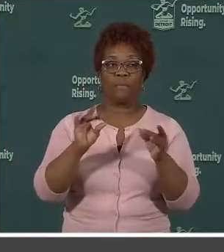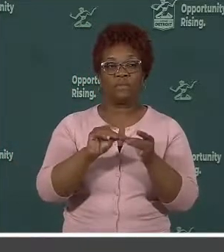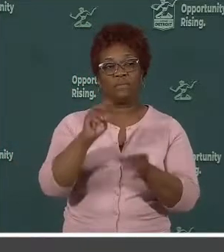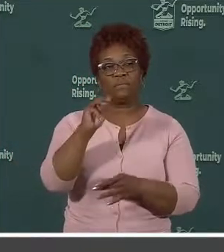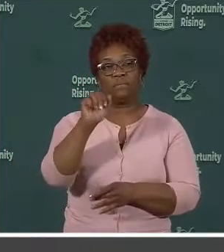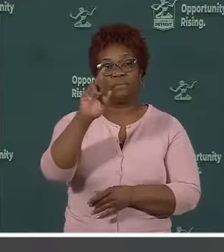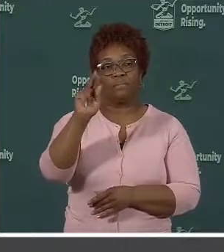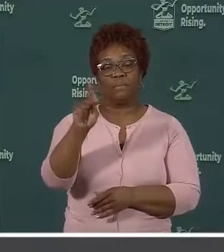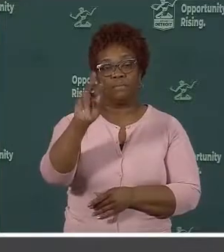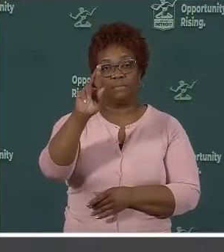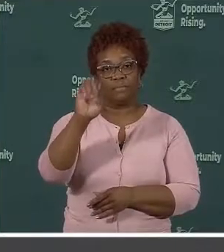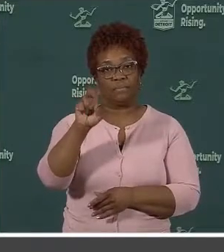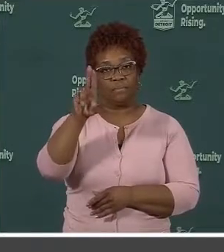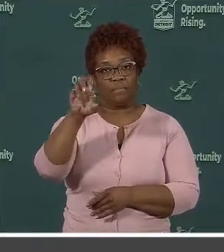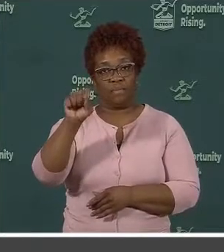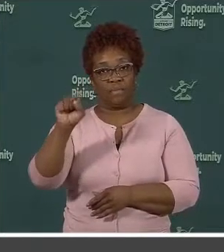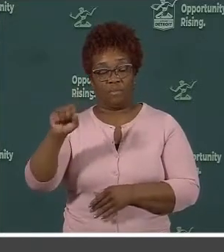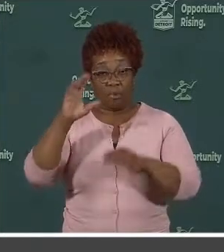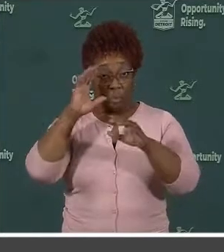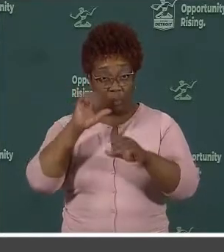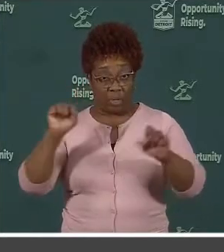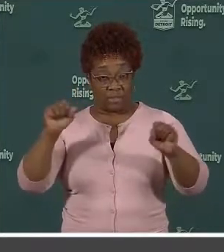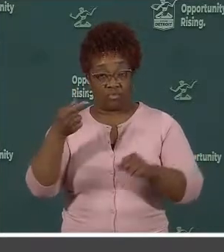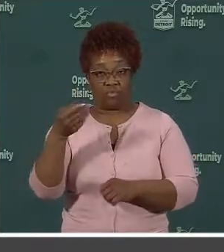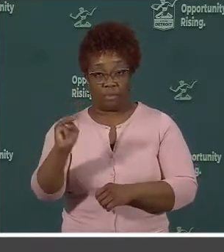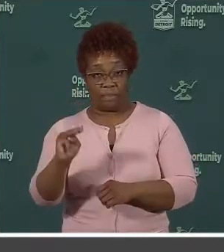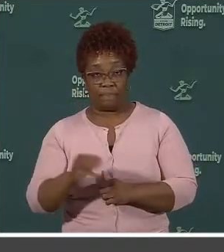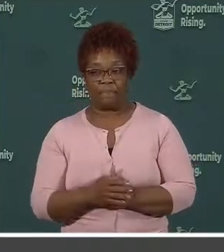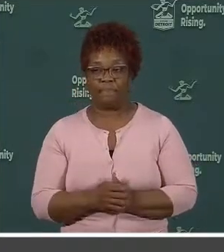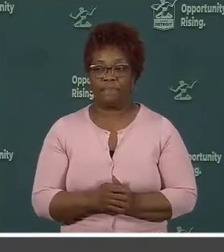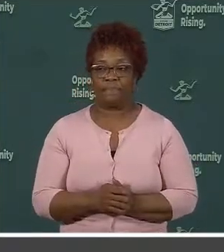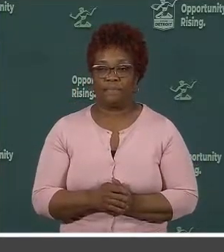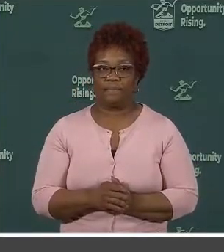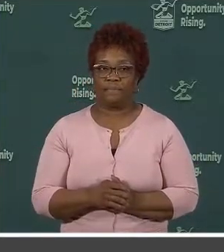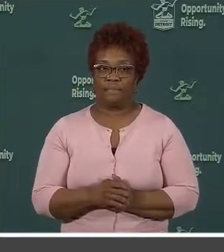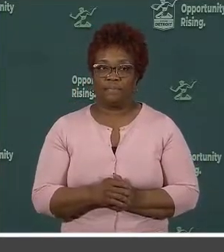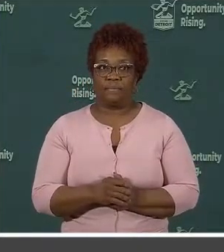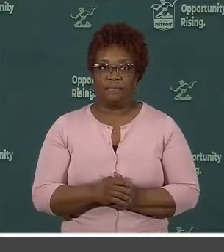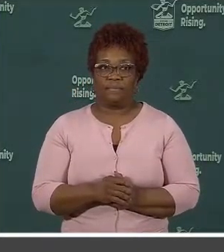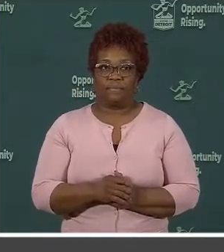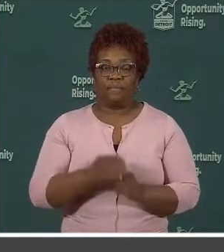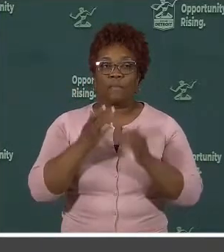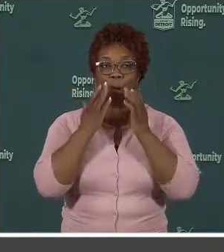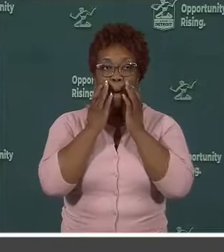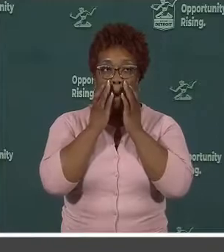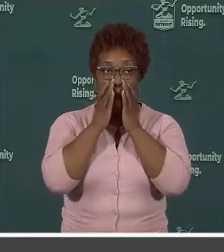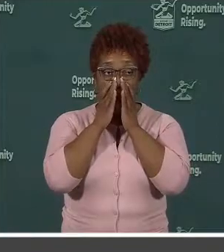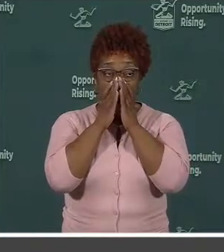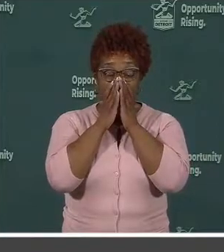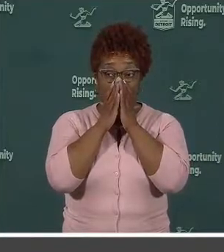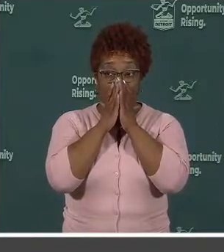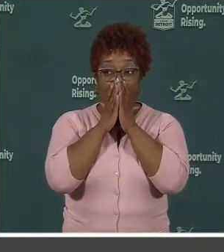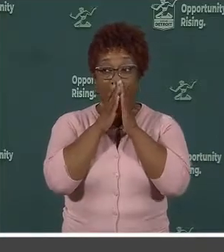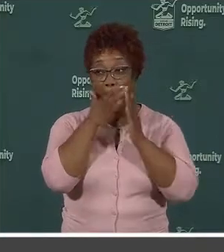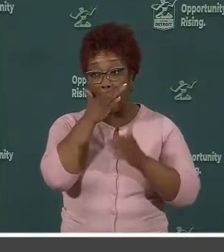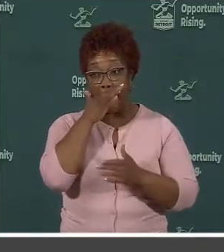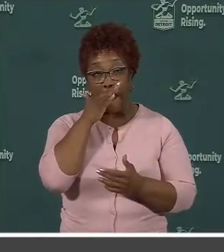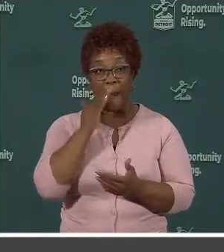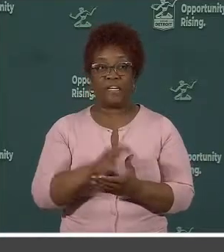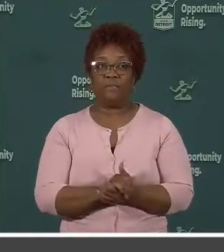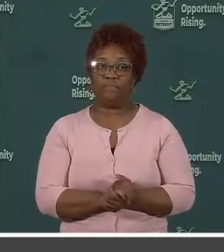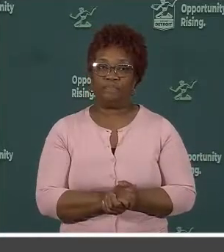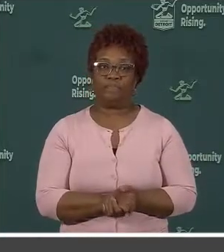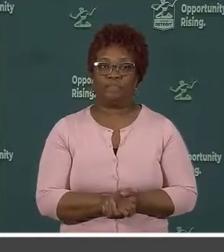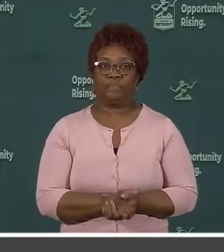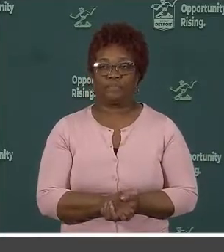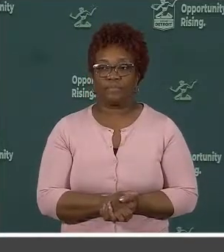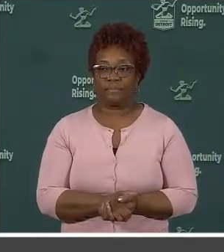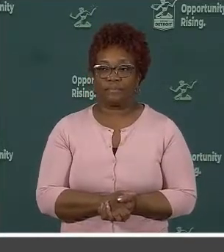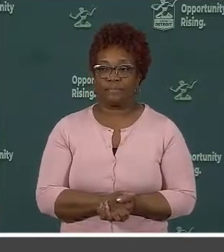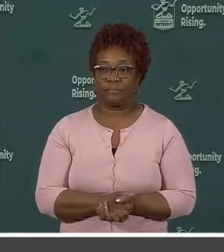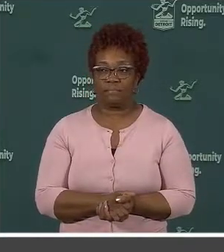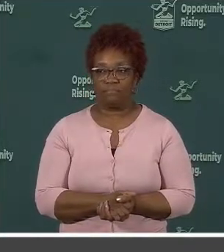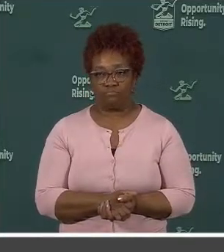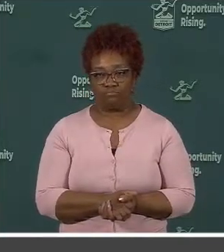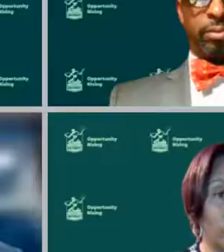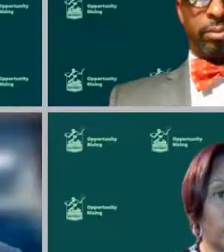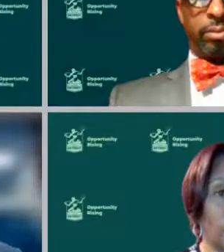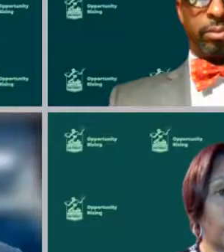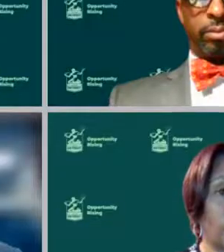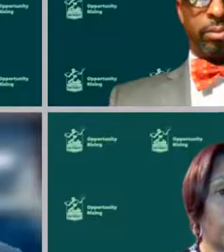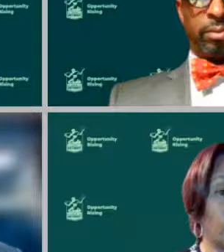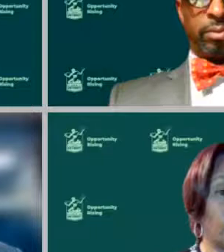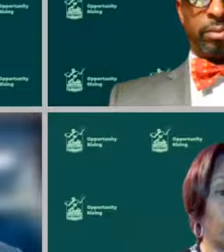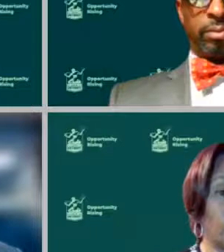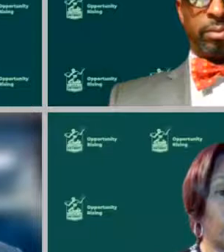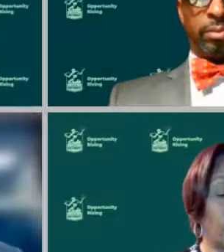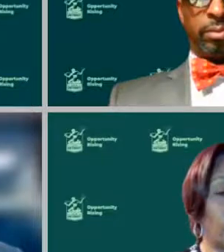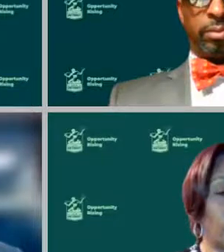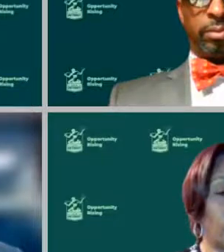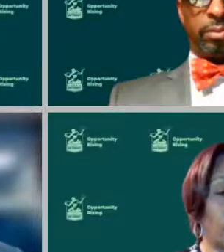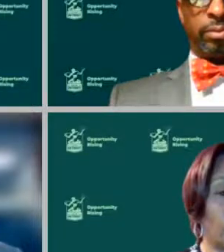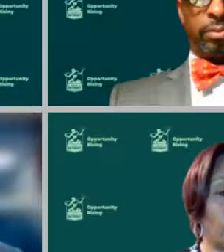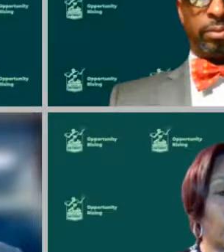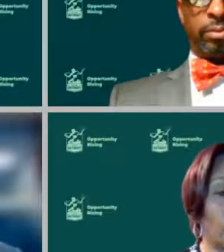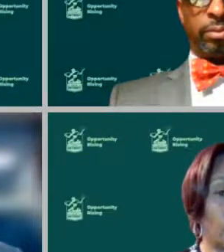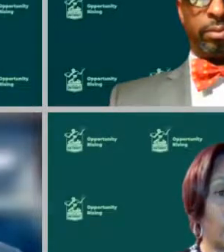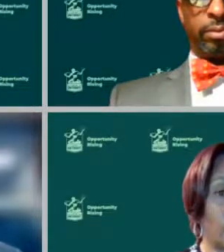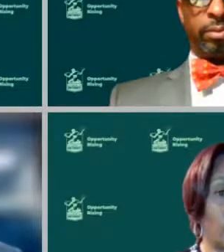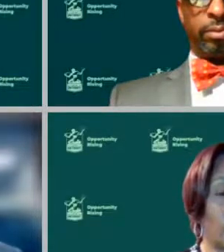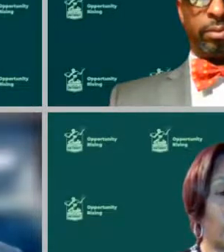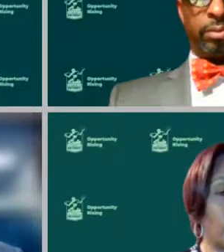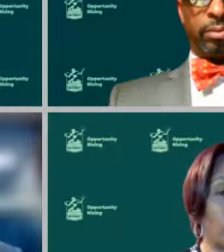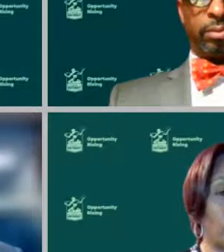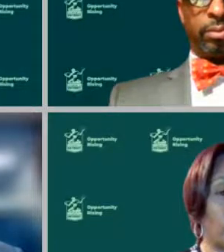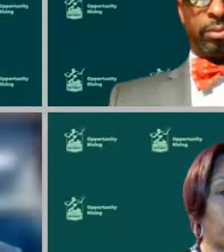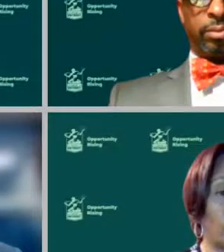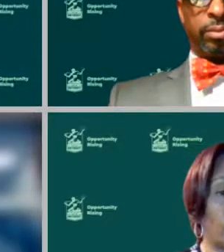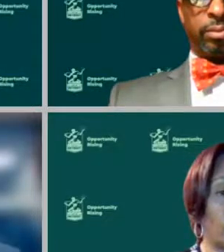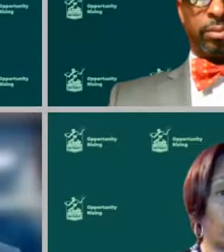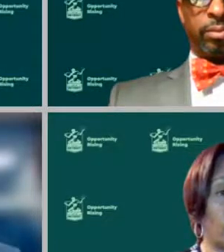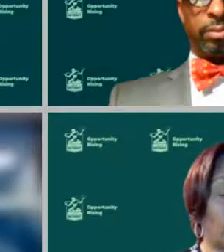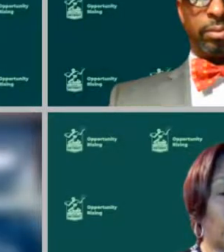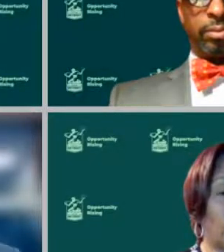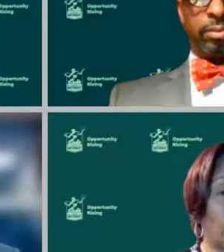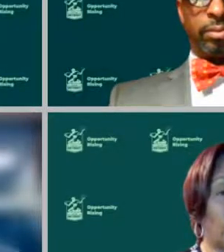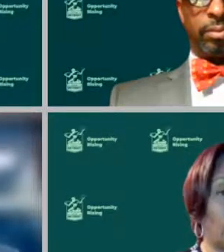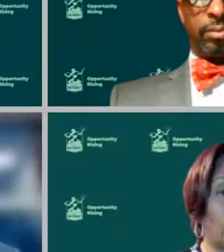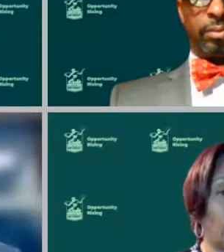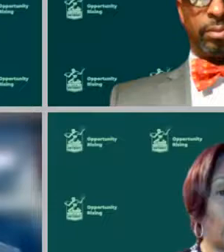GENERAL MOTORS GOOD EVENING